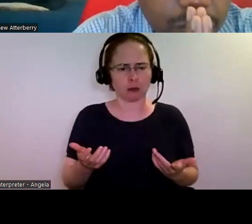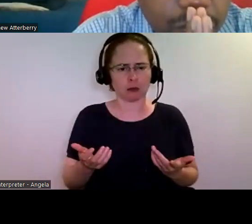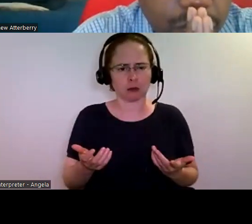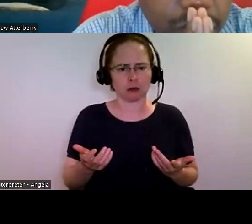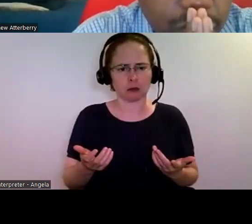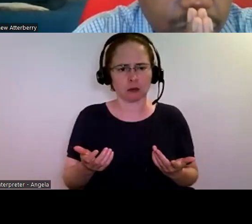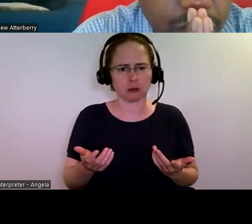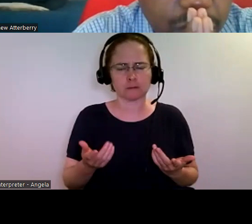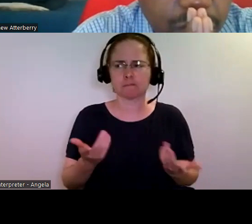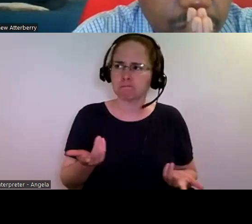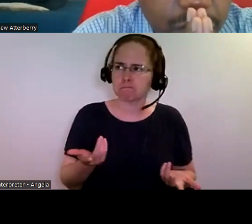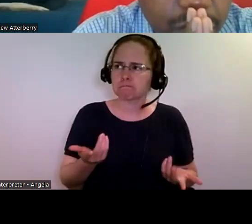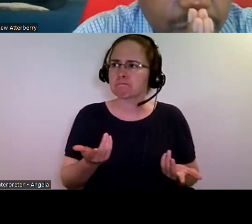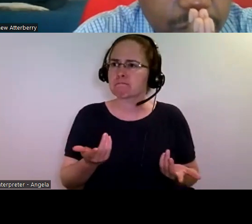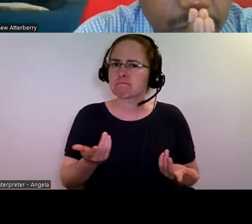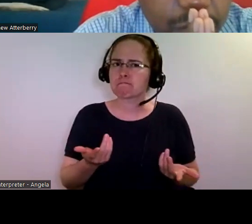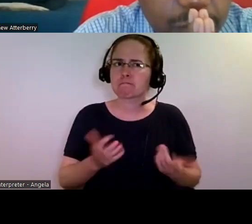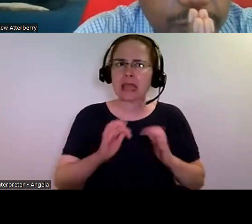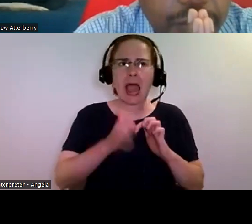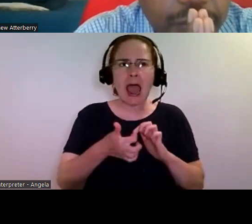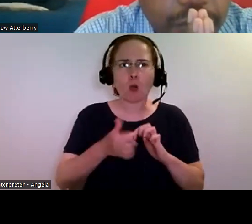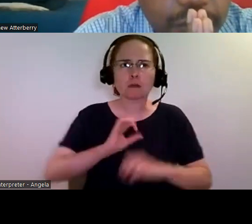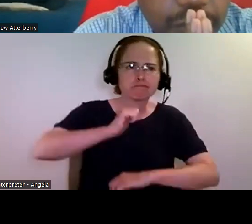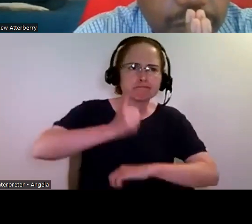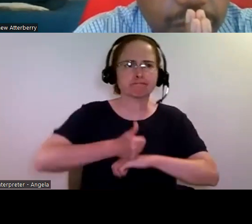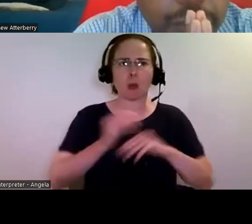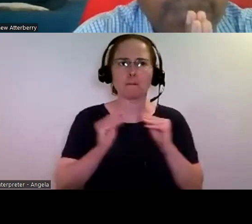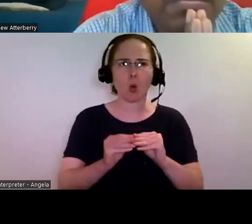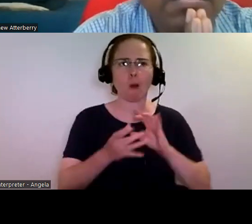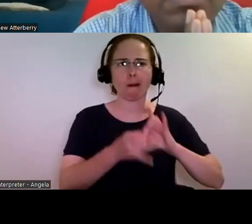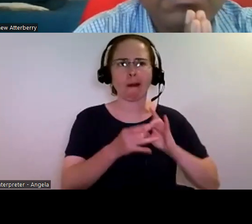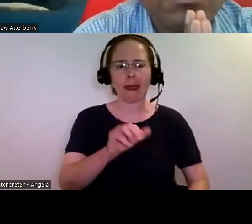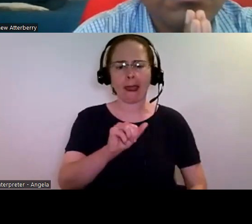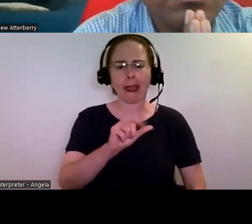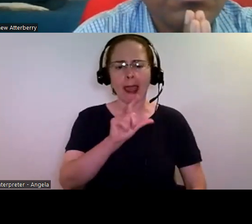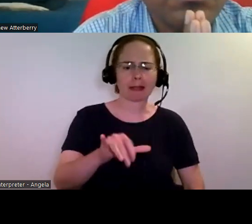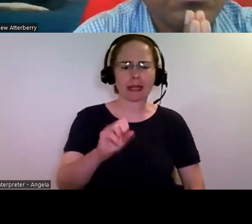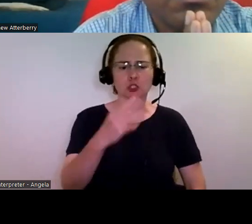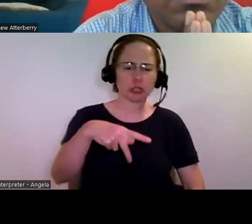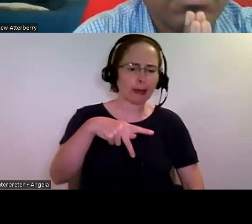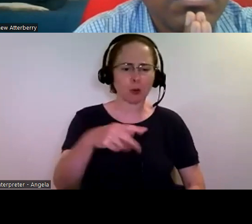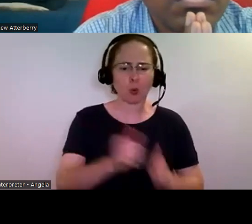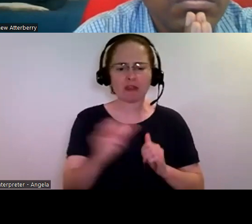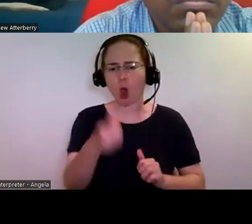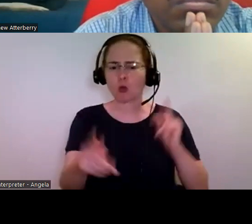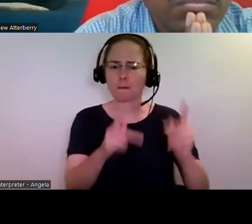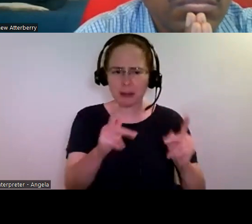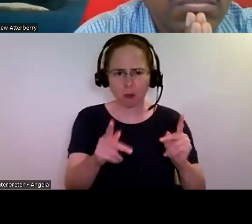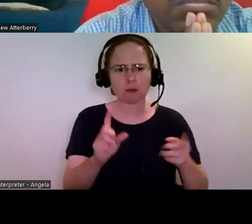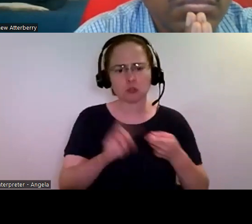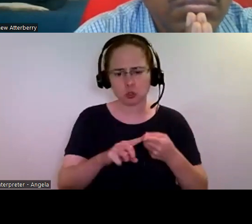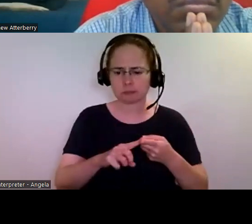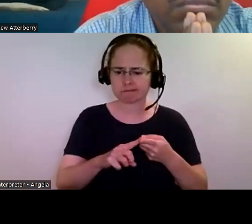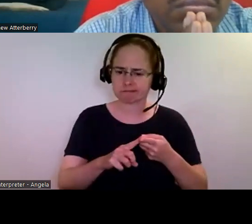build more allyship from other people so that I can forge understanding and I think that really